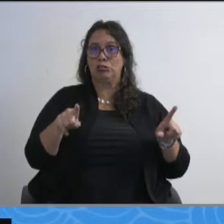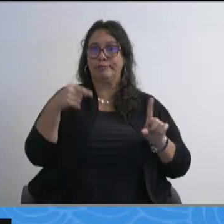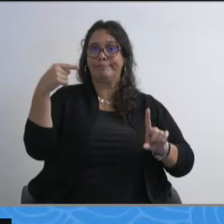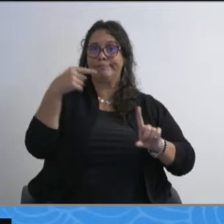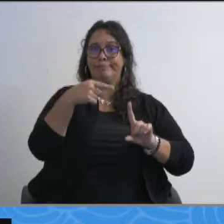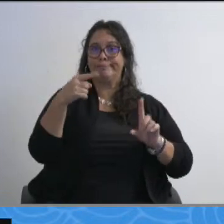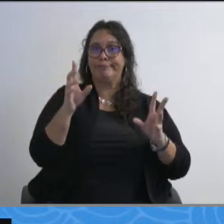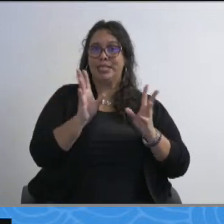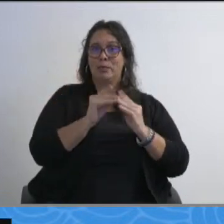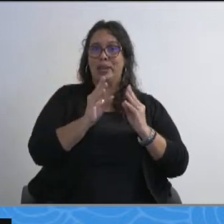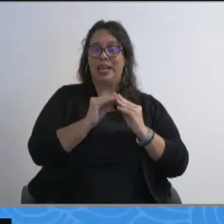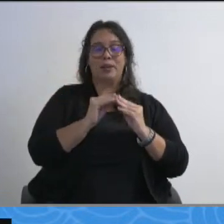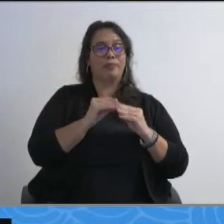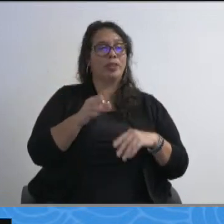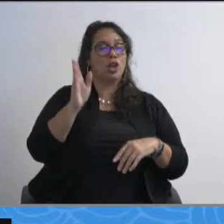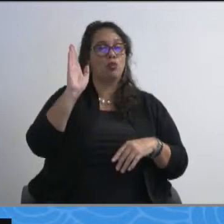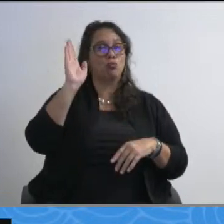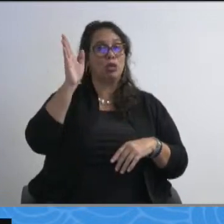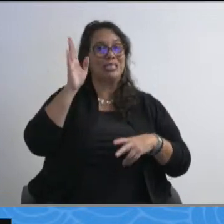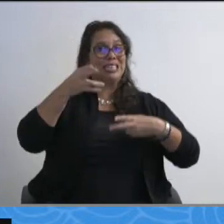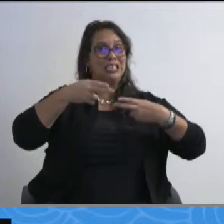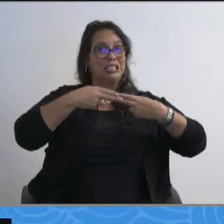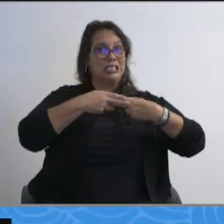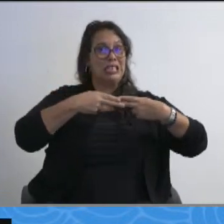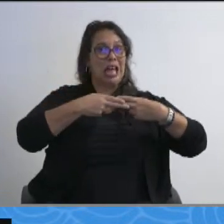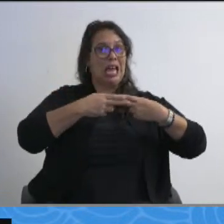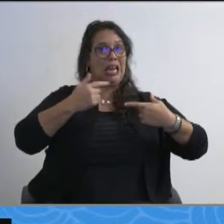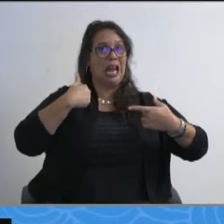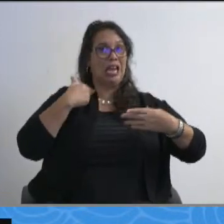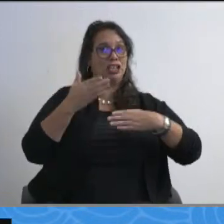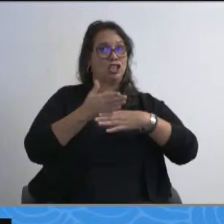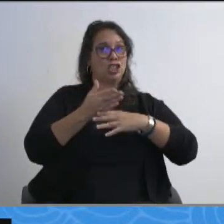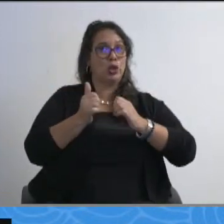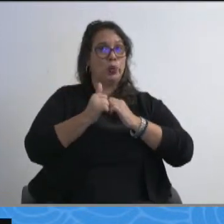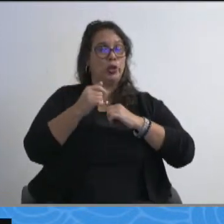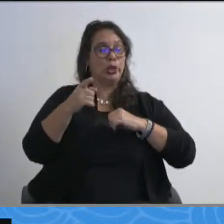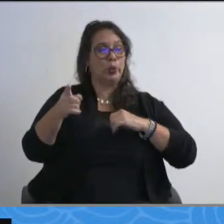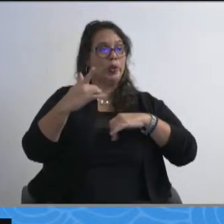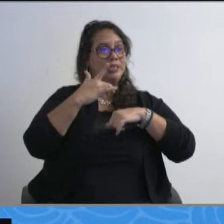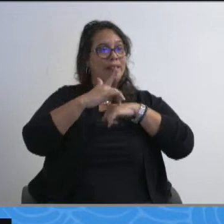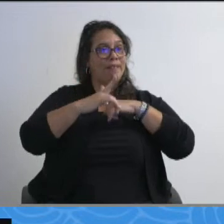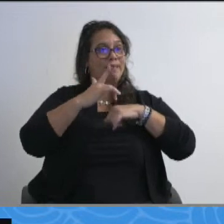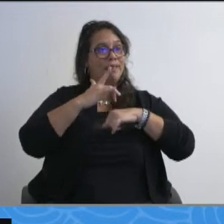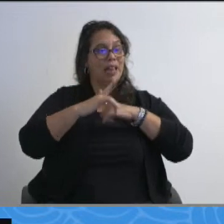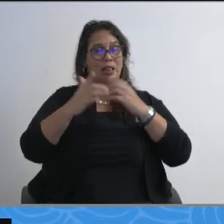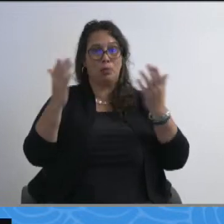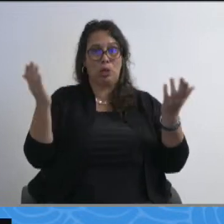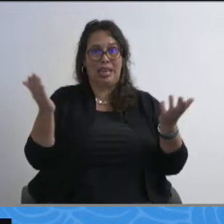And the presentation, the slide presentation that I shared with you is available for you here in English.